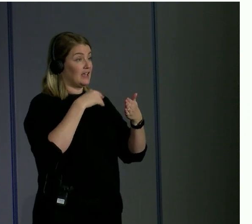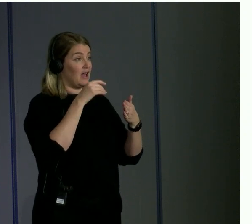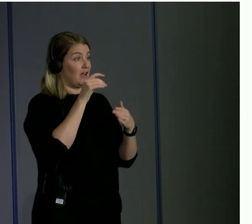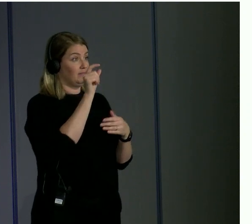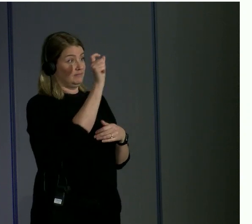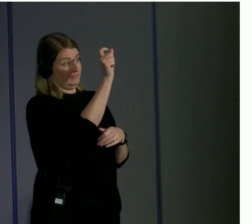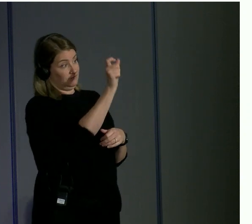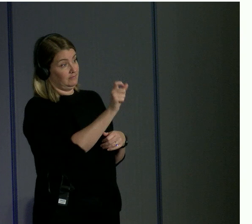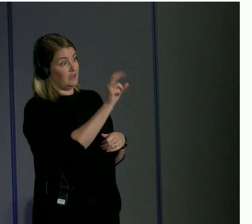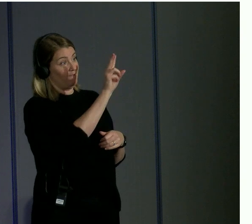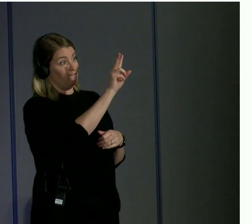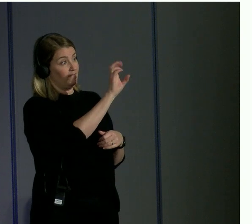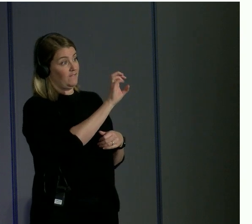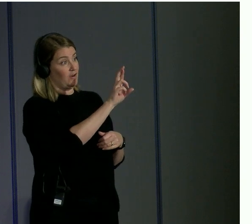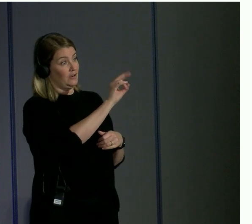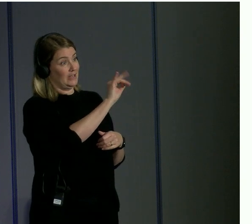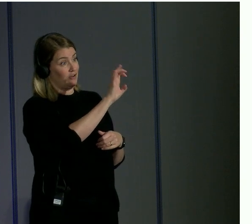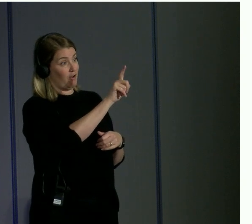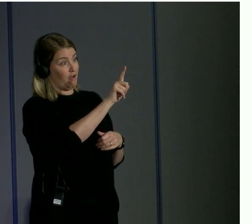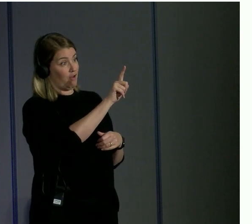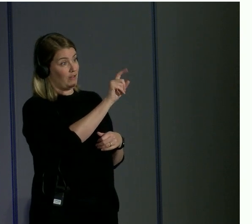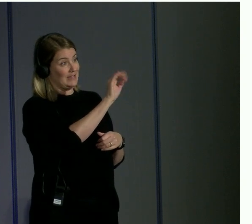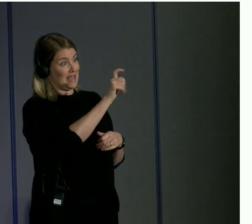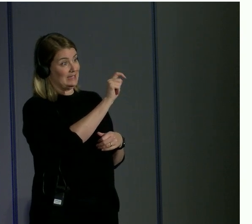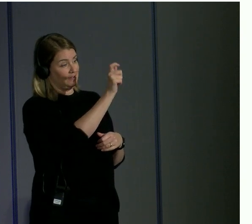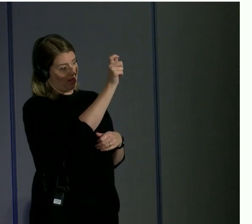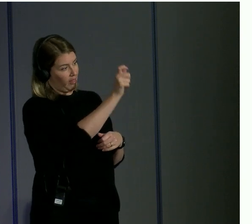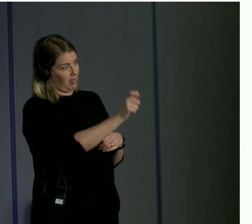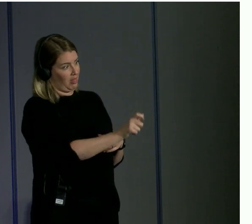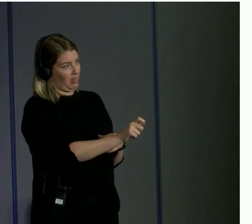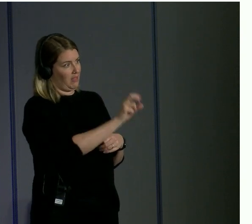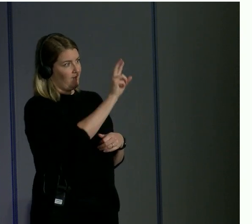a cognitive disability. If I can change this in a way where I don't have that vertical text,